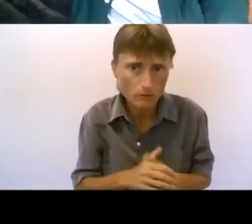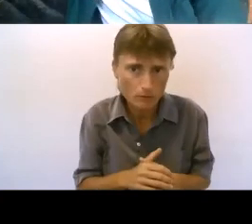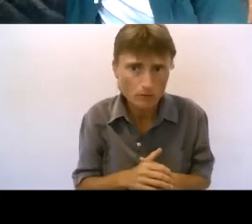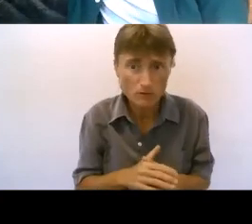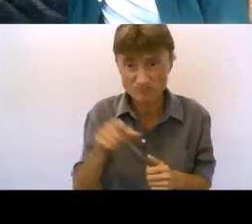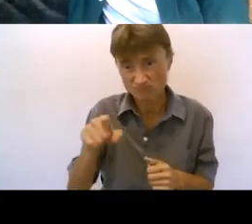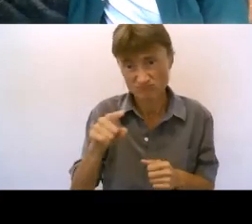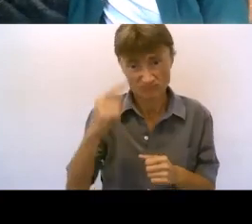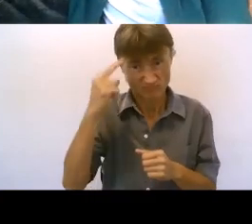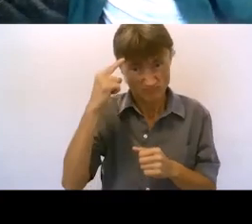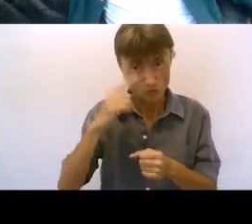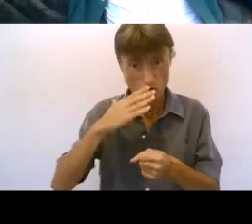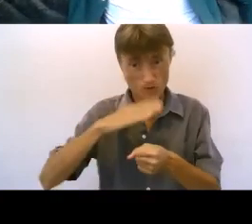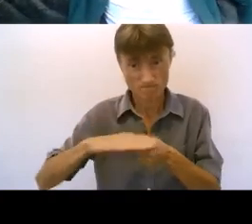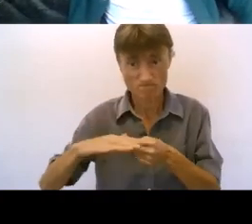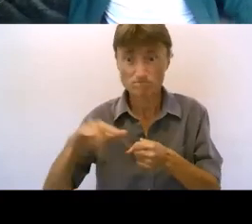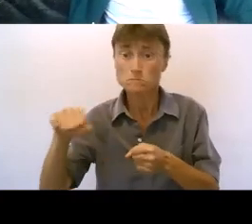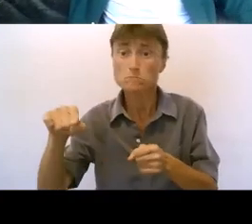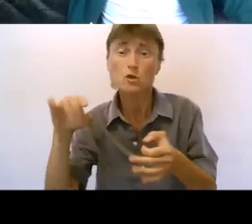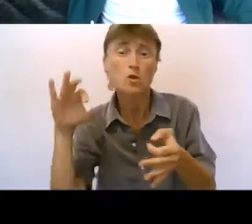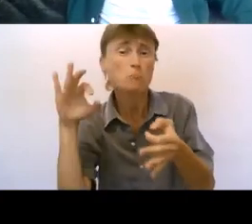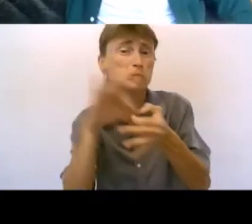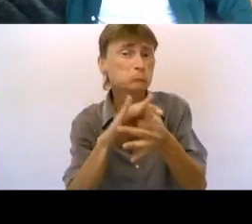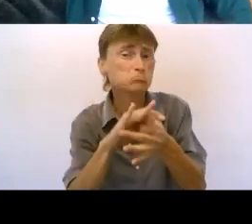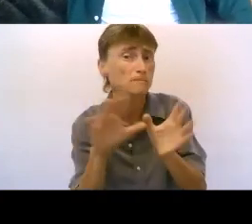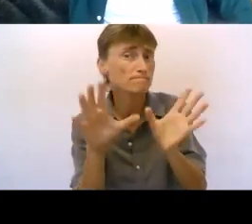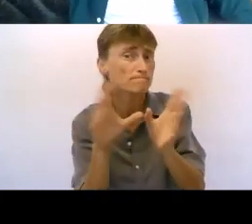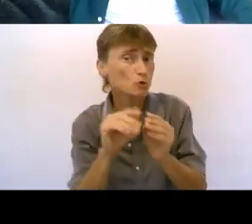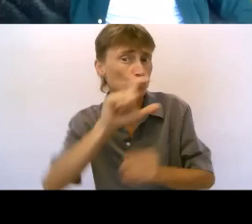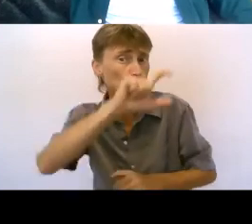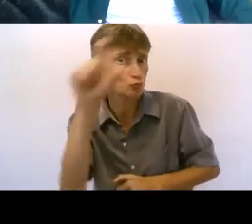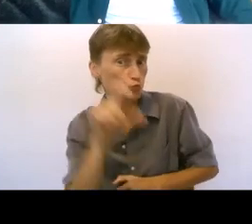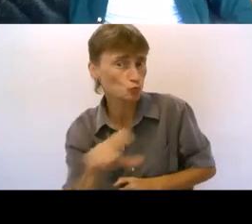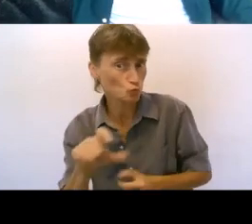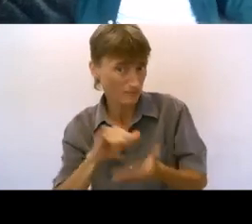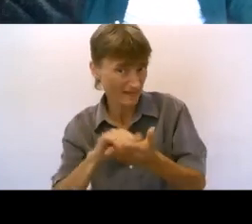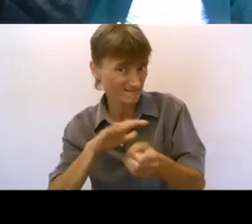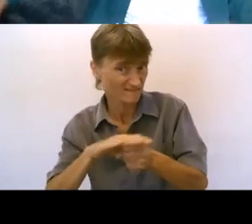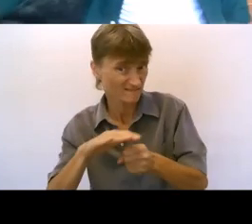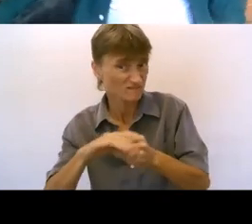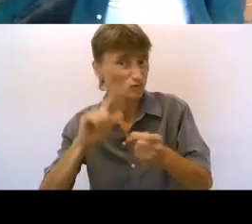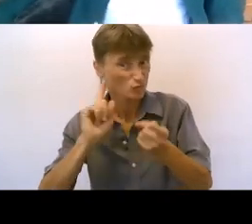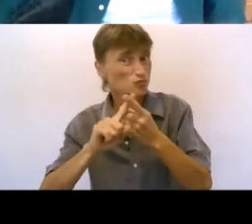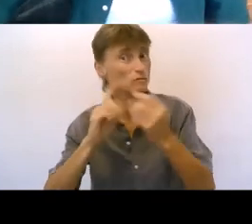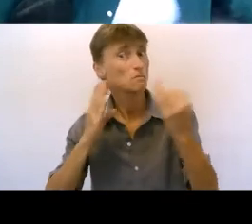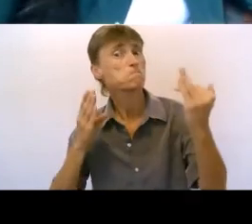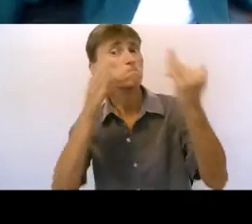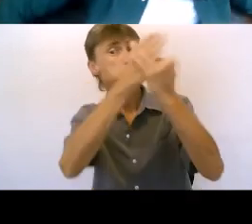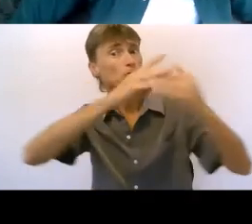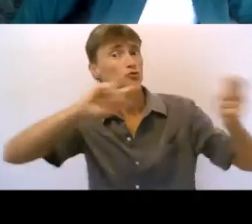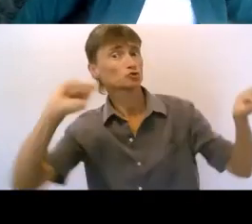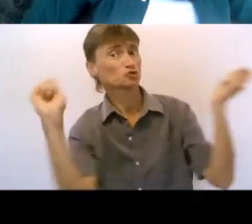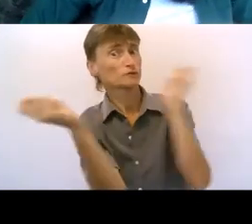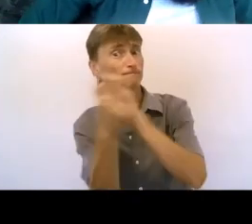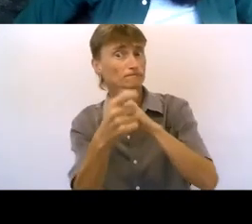that will shift culture, and that make it easier. This is not easy work at all for BIPOC